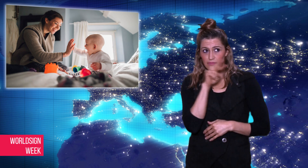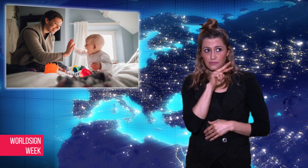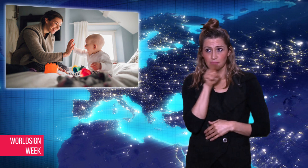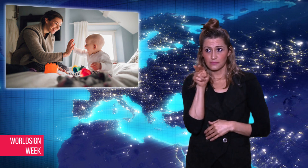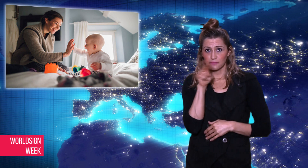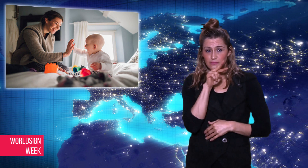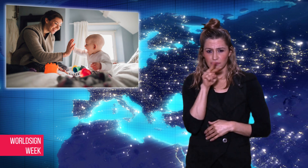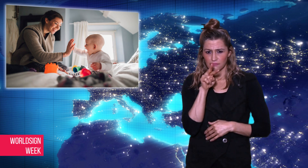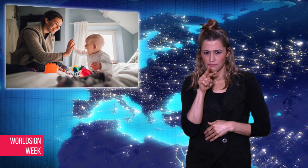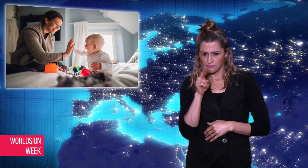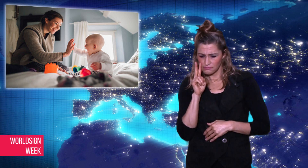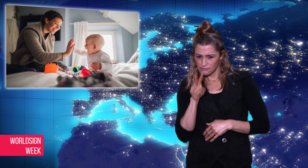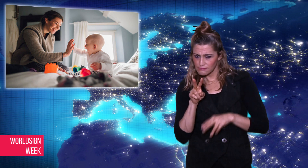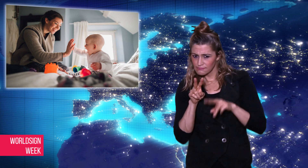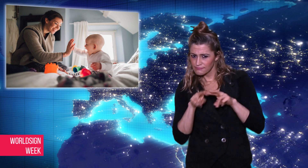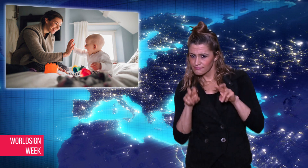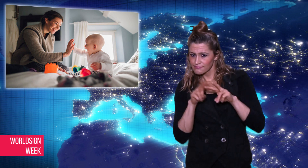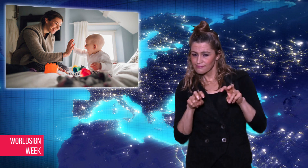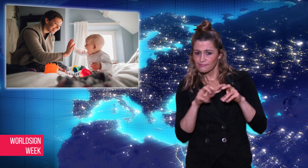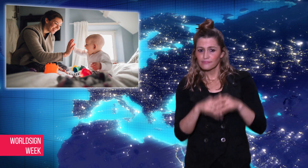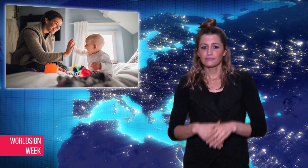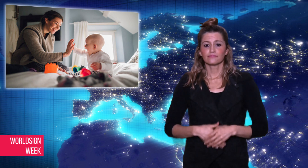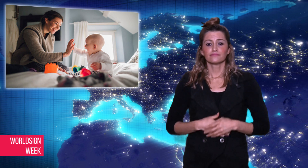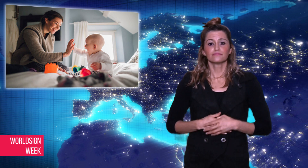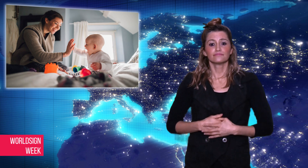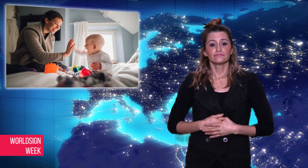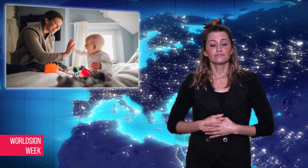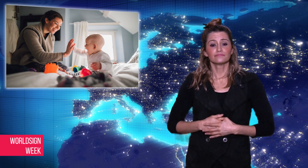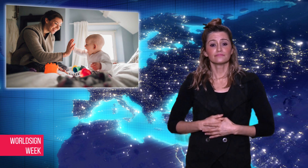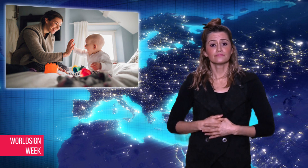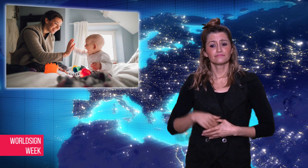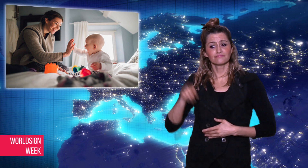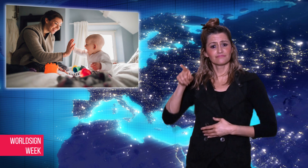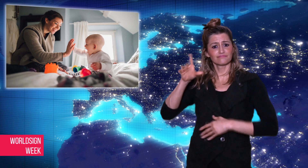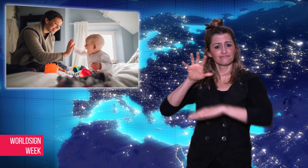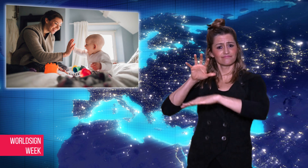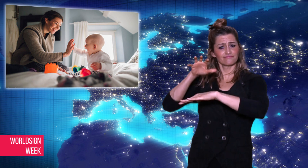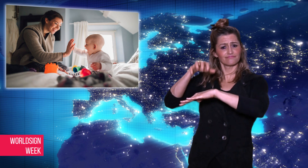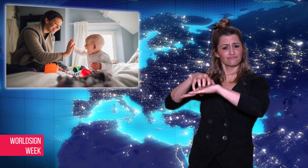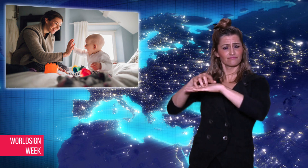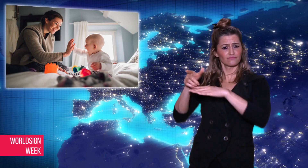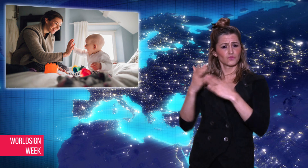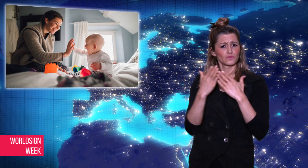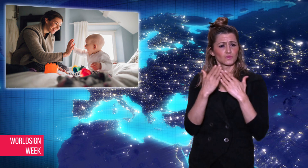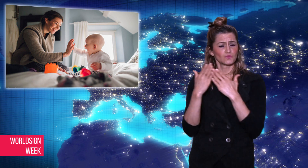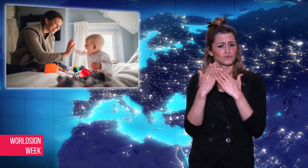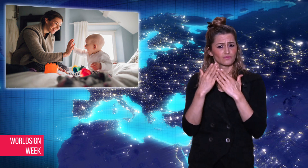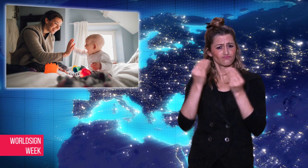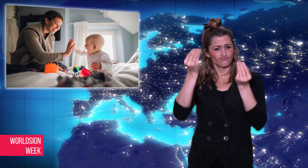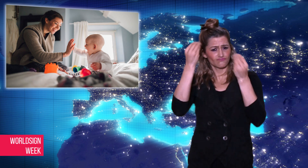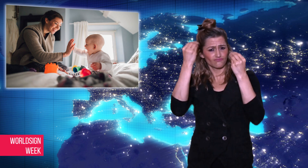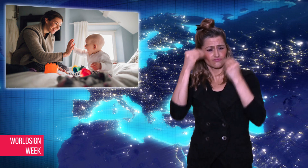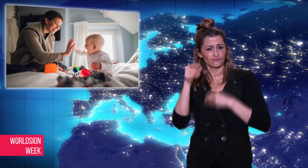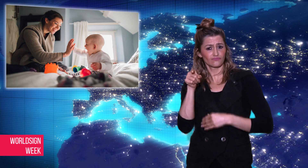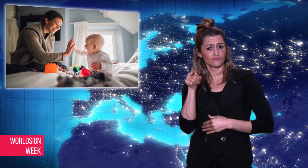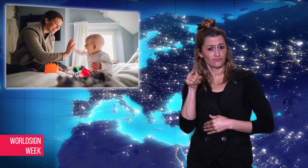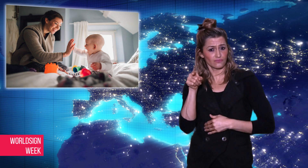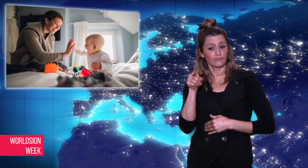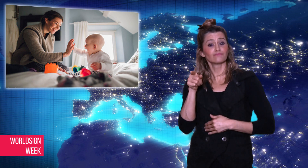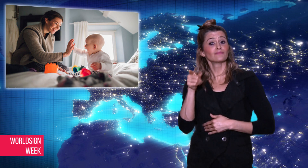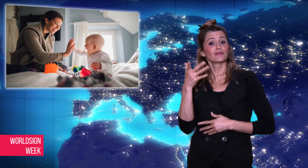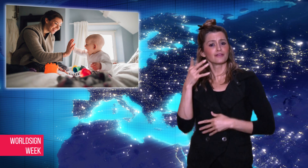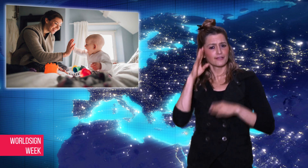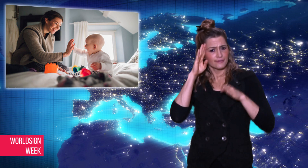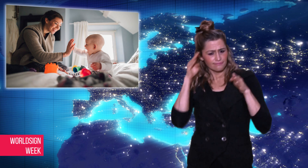research on Deaf infants to determine how they